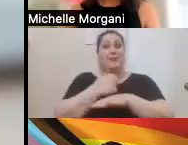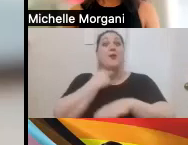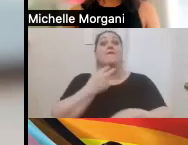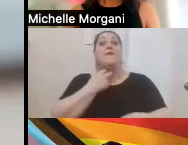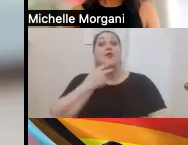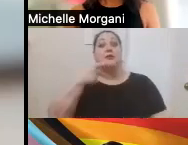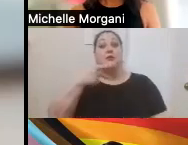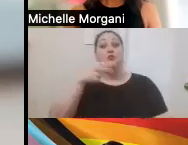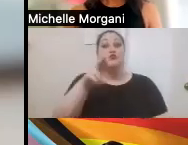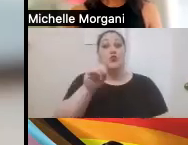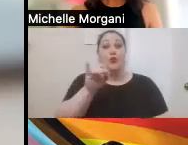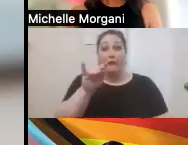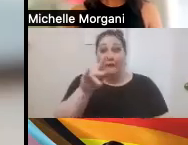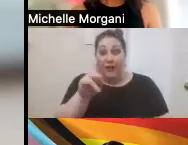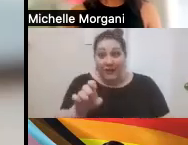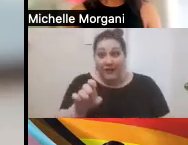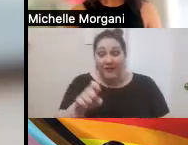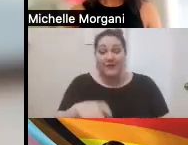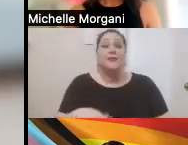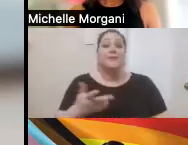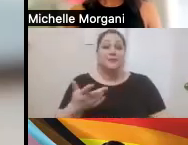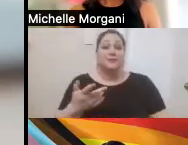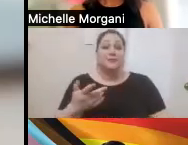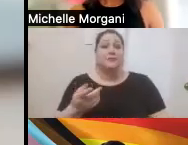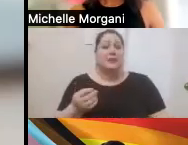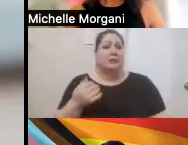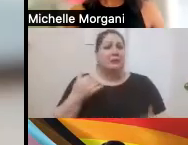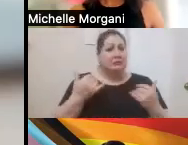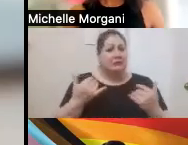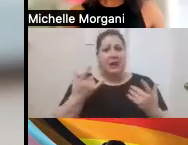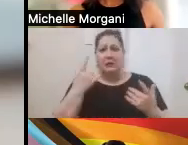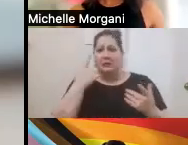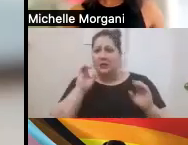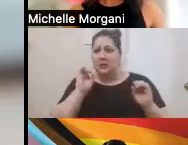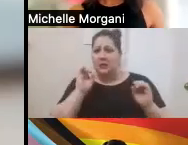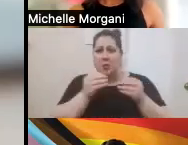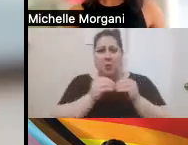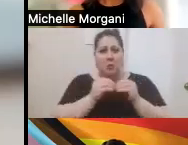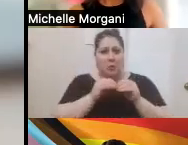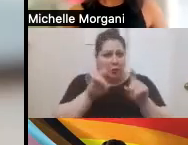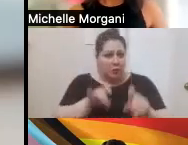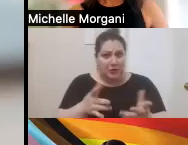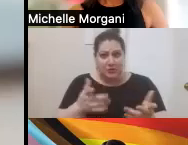There are no more questions right now. Can wait a moment just to see if any others come in.